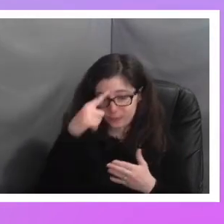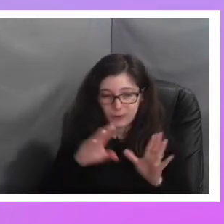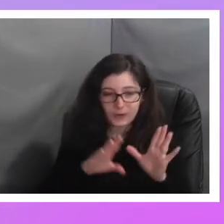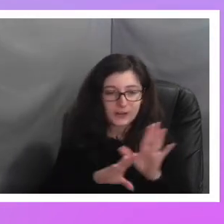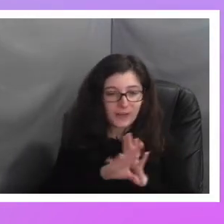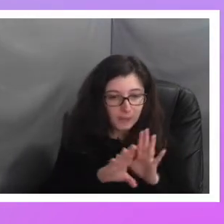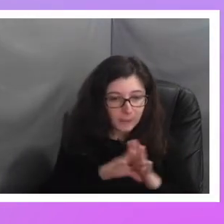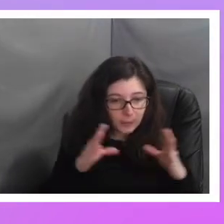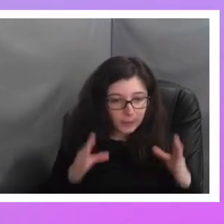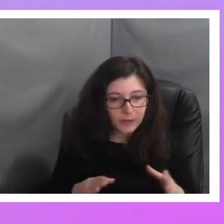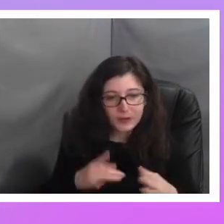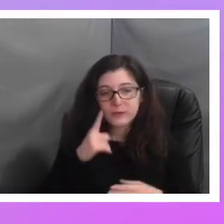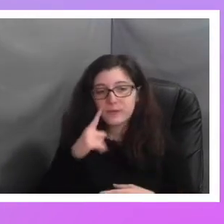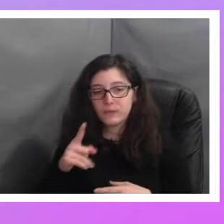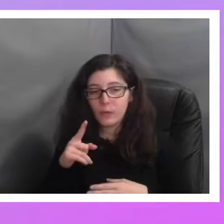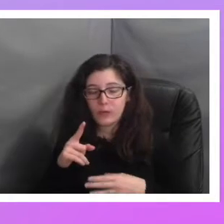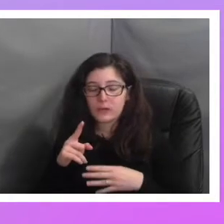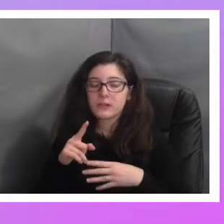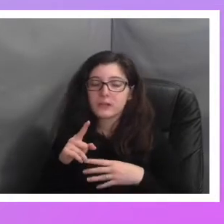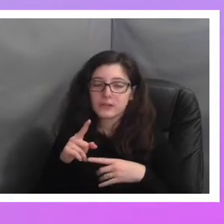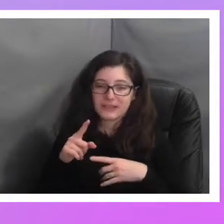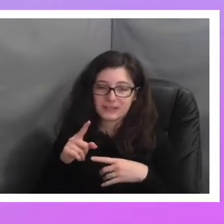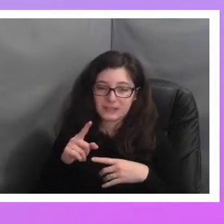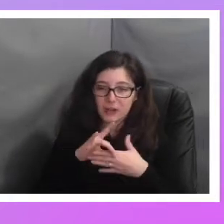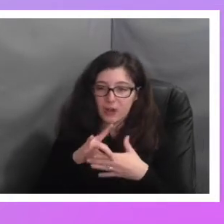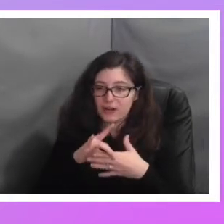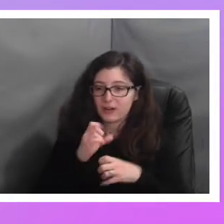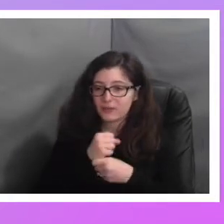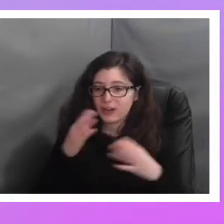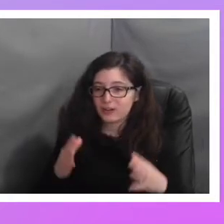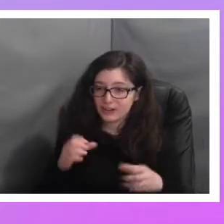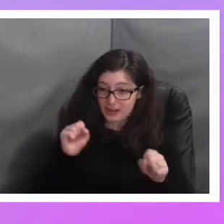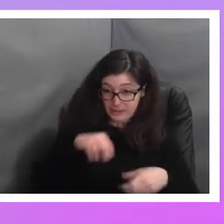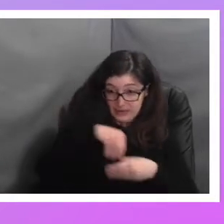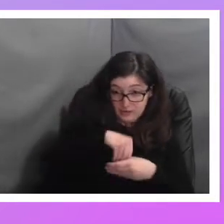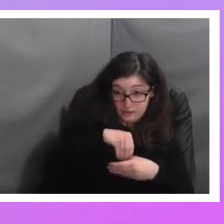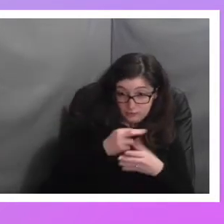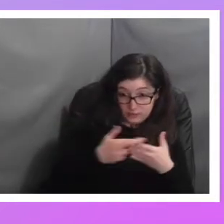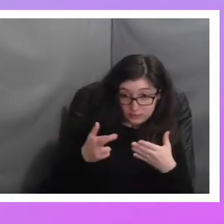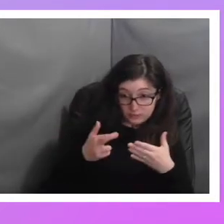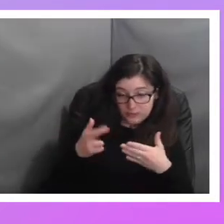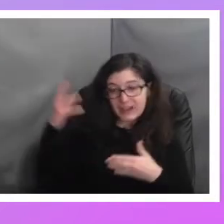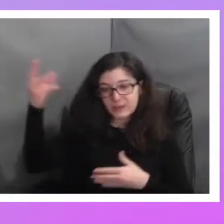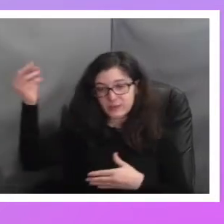those could be internal or external resources. So for example, you've trained all your content creators